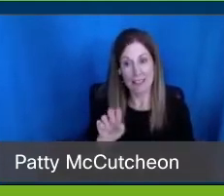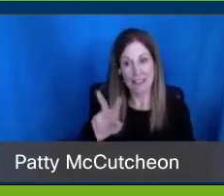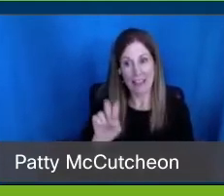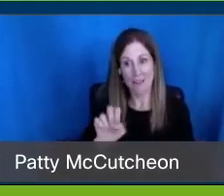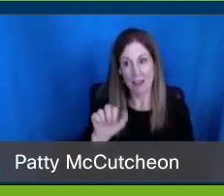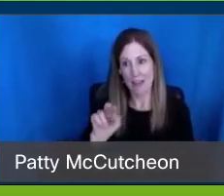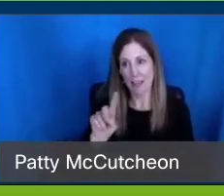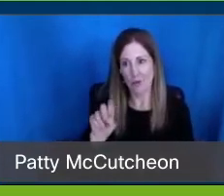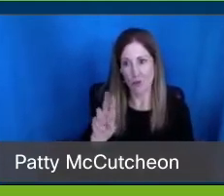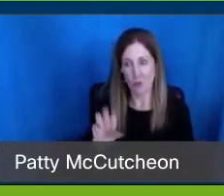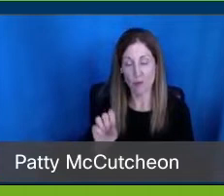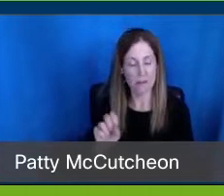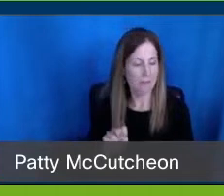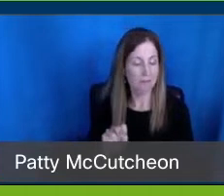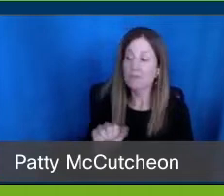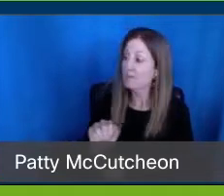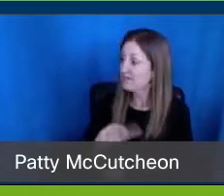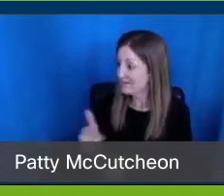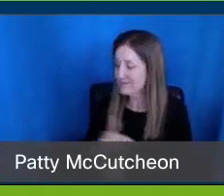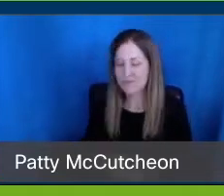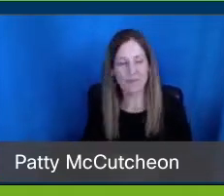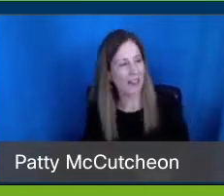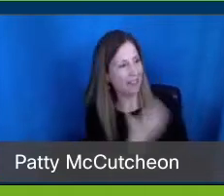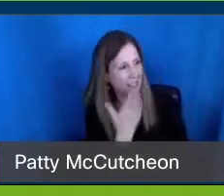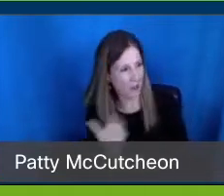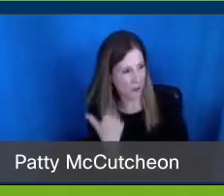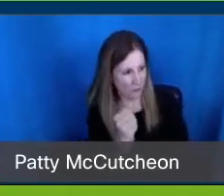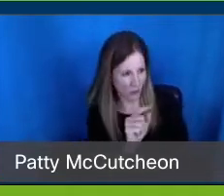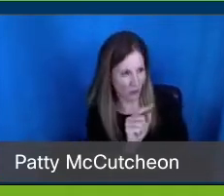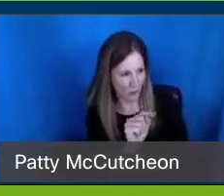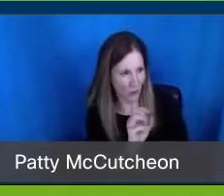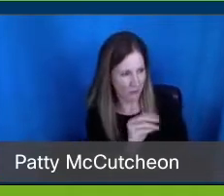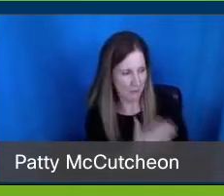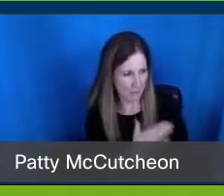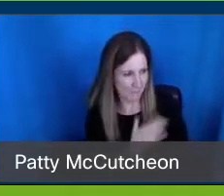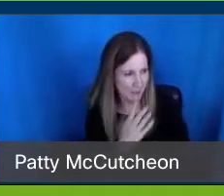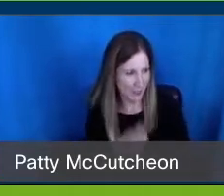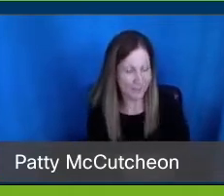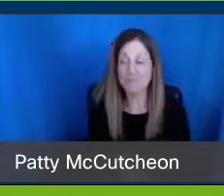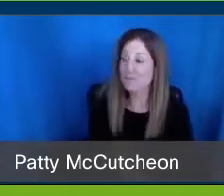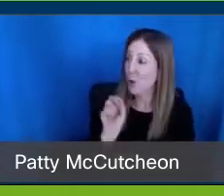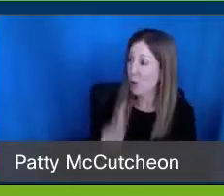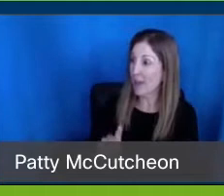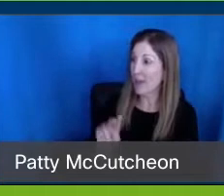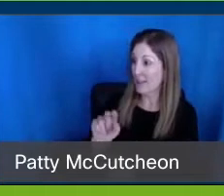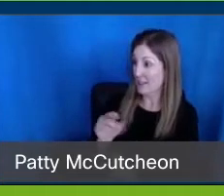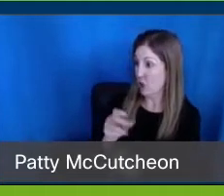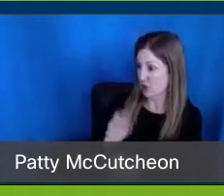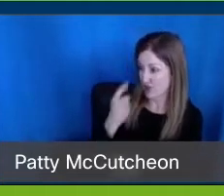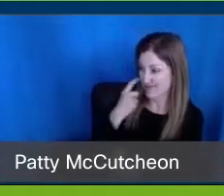[David] Thank you, Commissioner Tomes. I'm glad to be here. [Tarek] Okay, so we're talking to Dave. Natasha talked with us a little bit about why